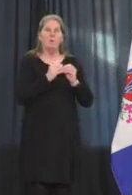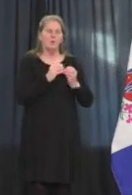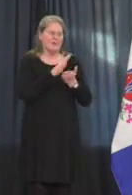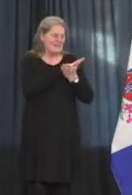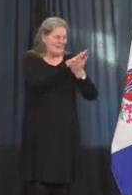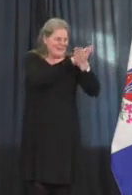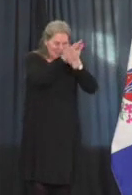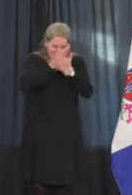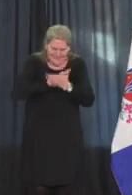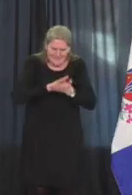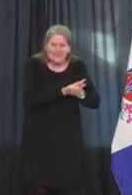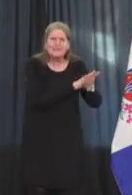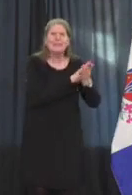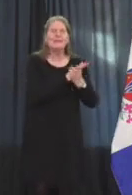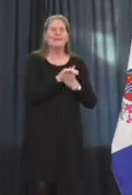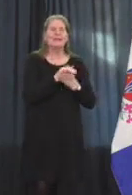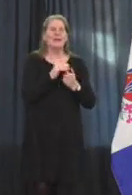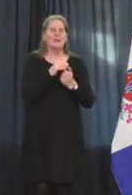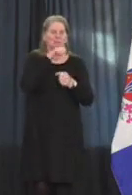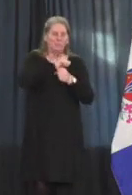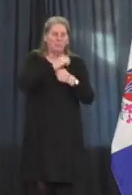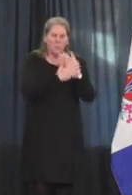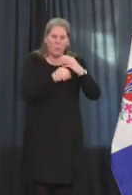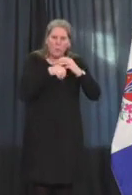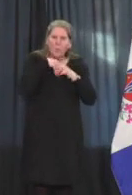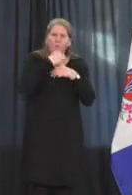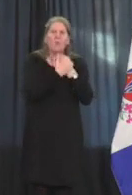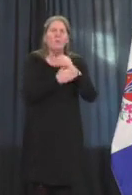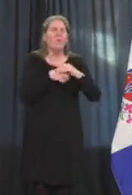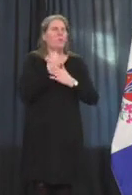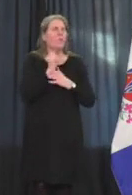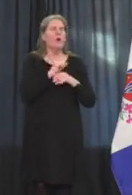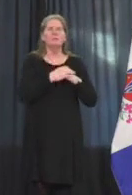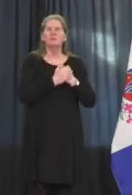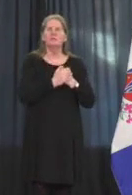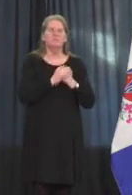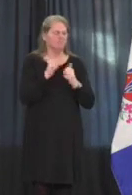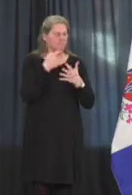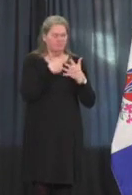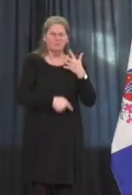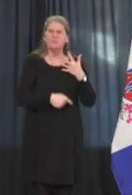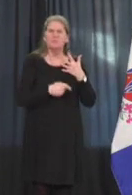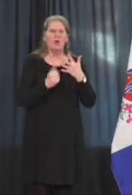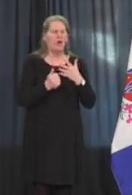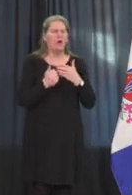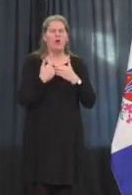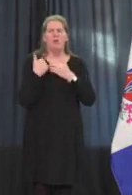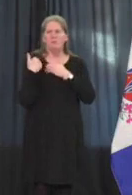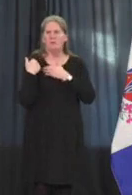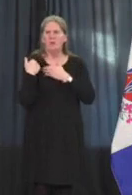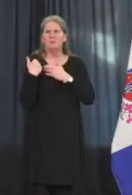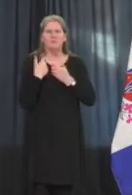THERE IS HANDWASHING PROVISIONS. ALL THE RESPONSIBILITIES AND REQUIREMENTS RECOMMENDED TO DATE